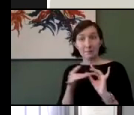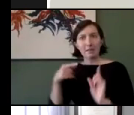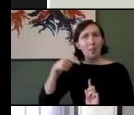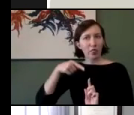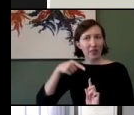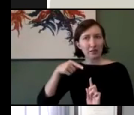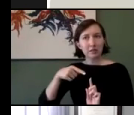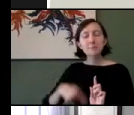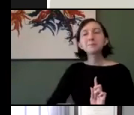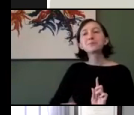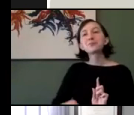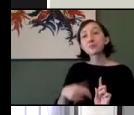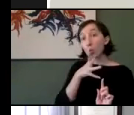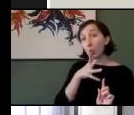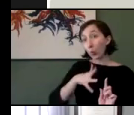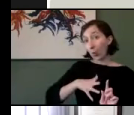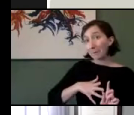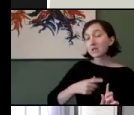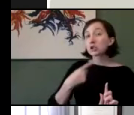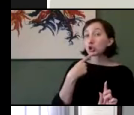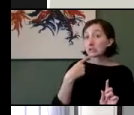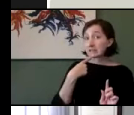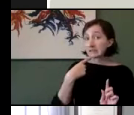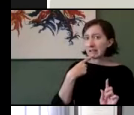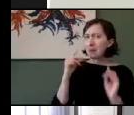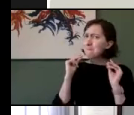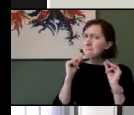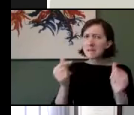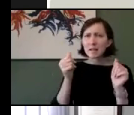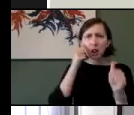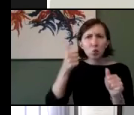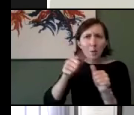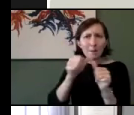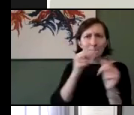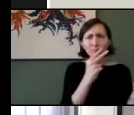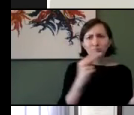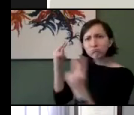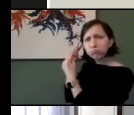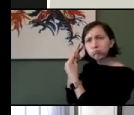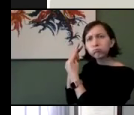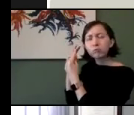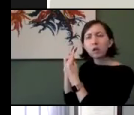It's a woman who said it immediately reminded her of when she was deployed in Afghanistan